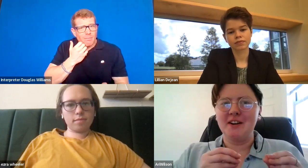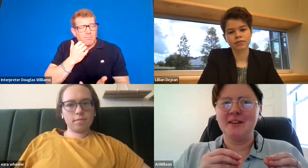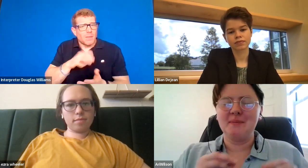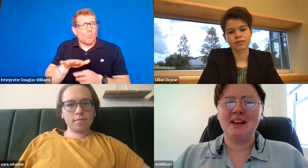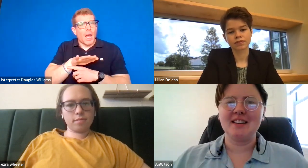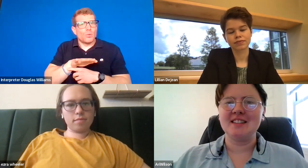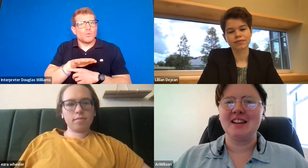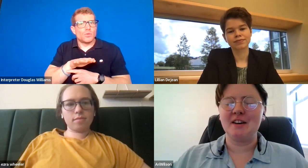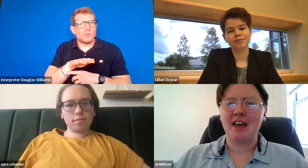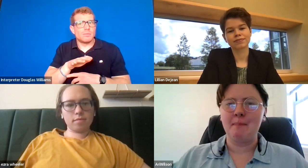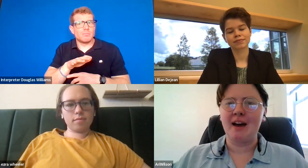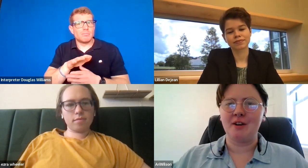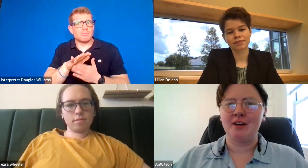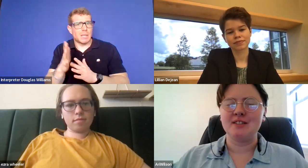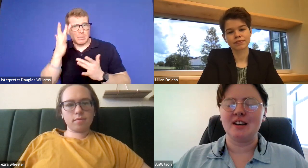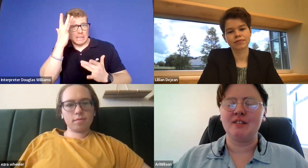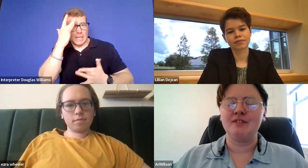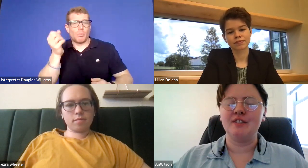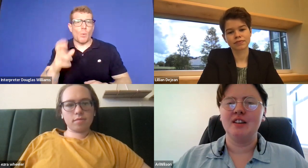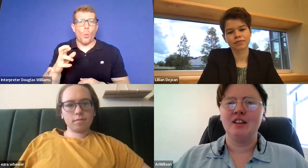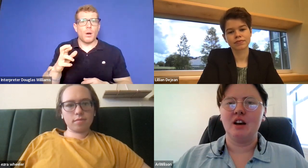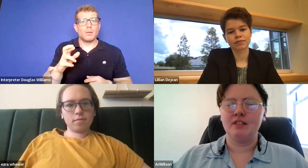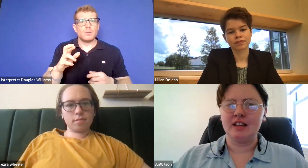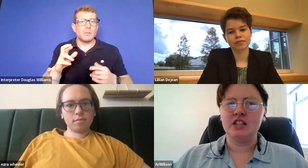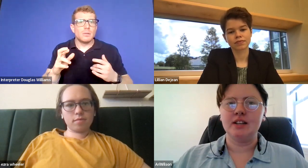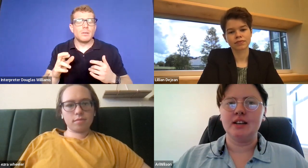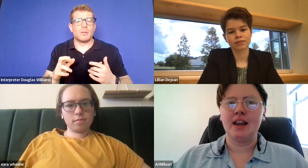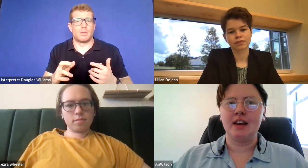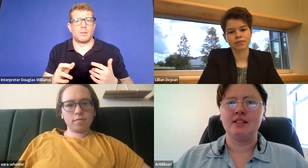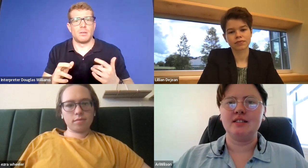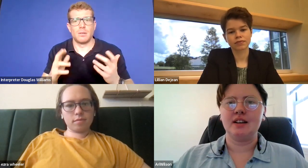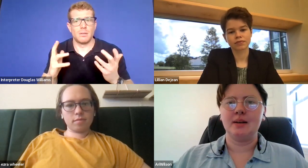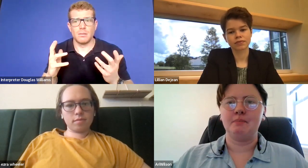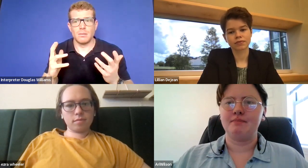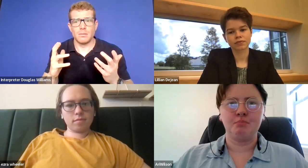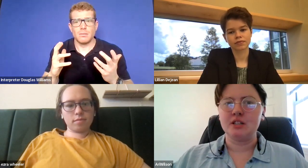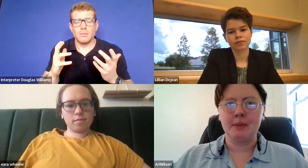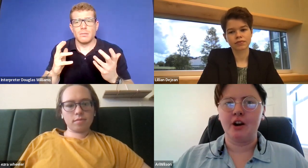queer because of that background of of religion and prosperity.